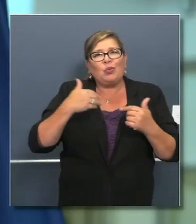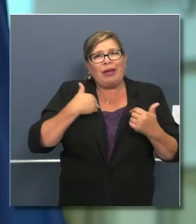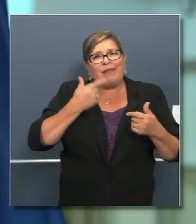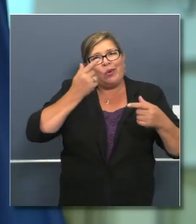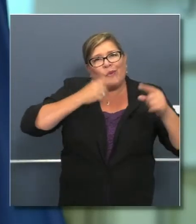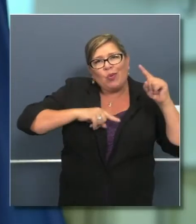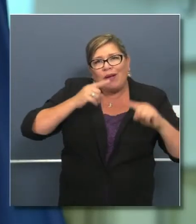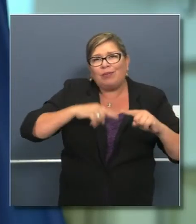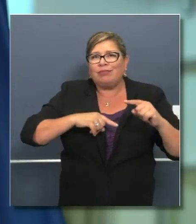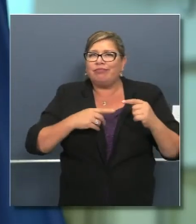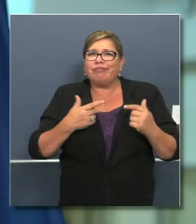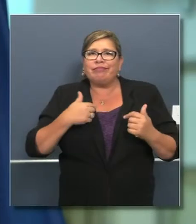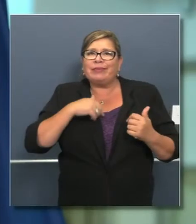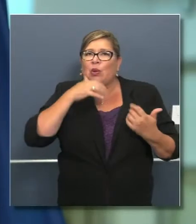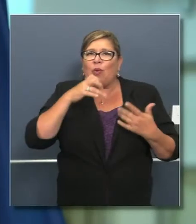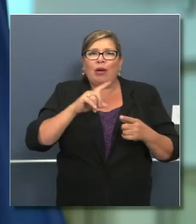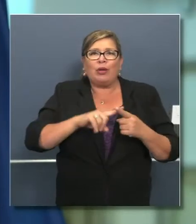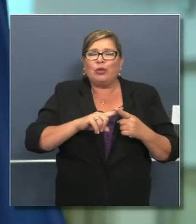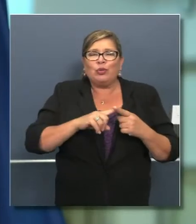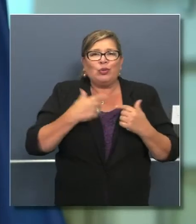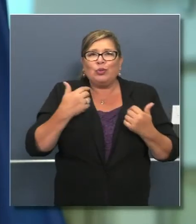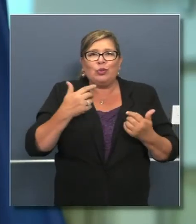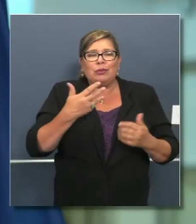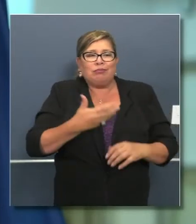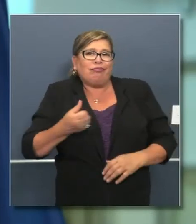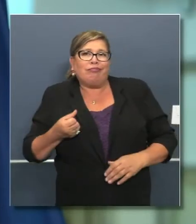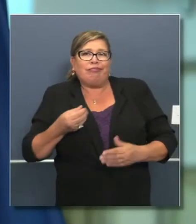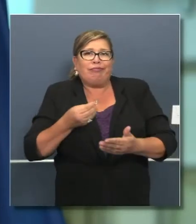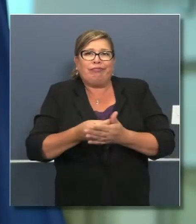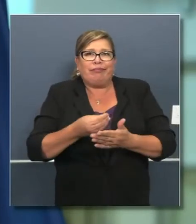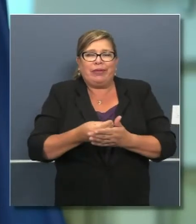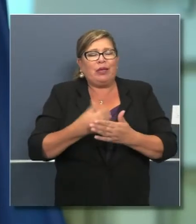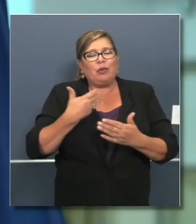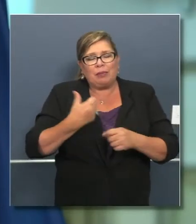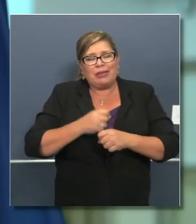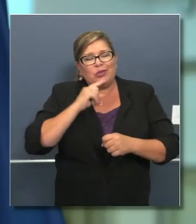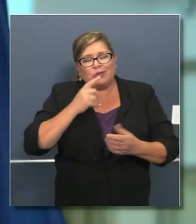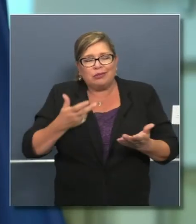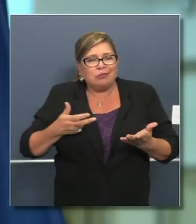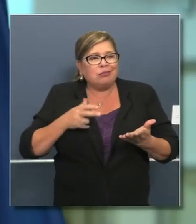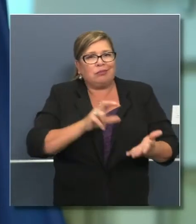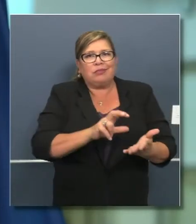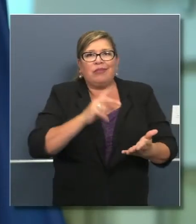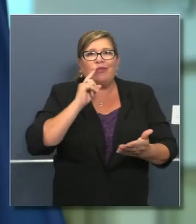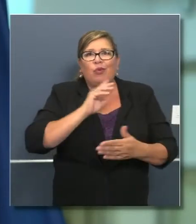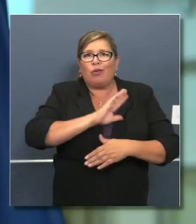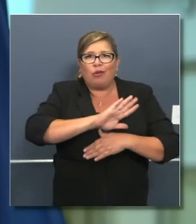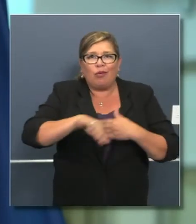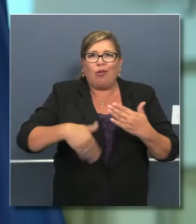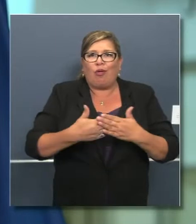that we don't have to trigger any reduction in funds for individuals or rather the counties